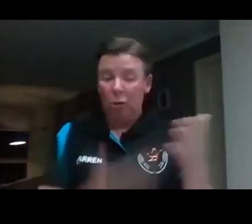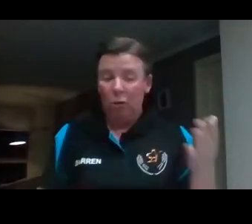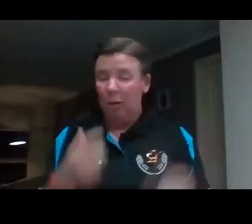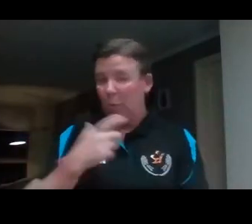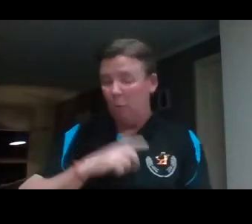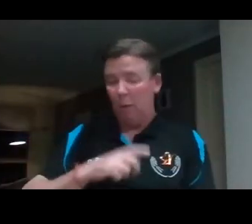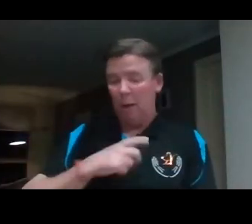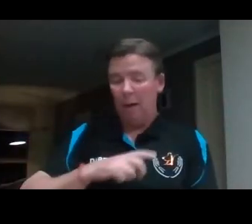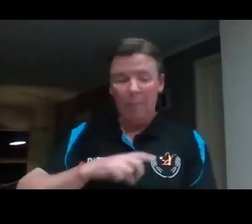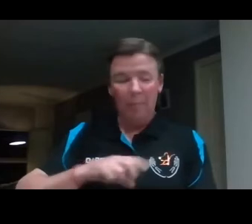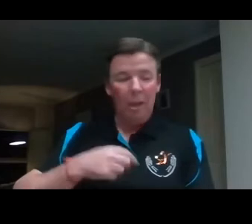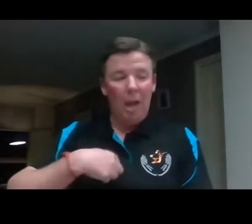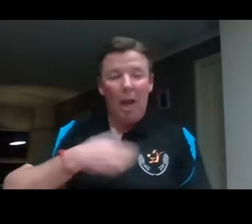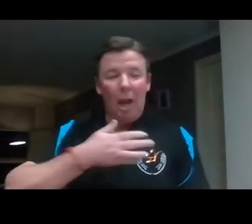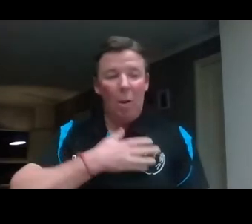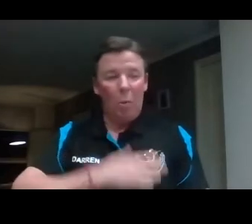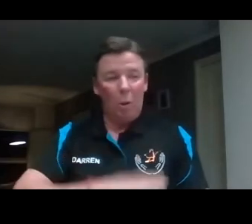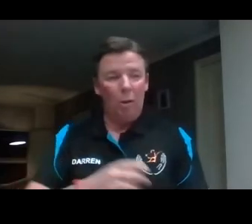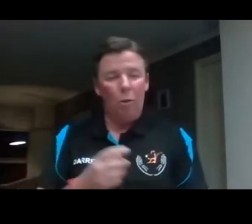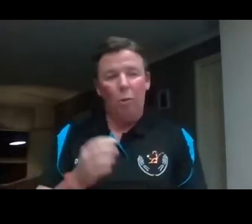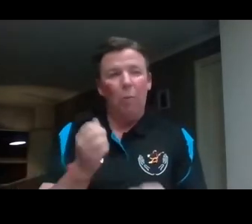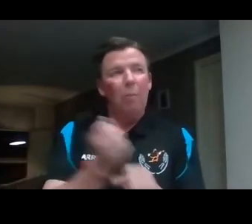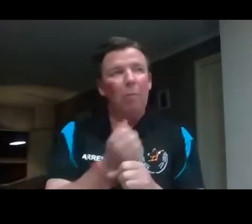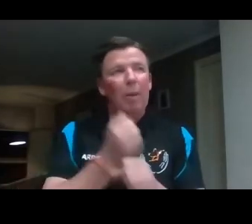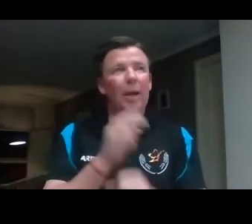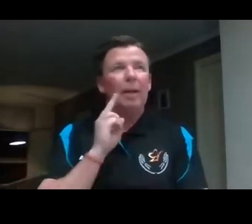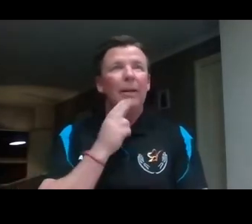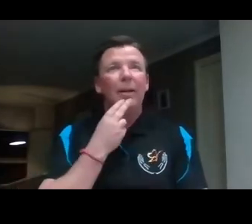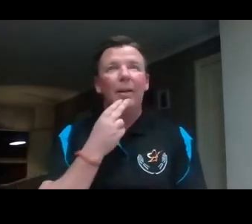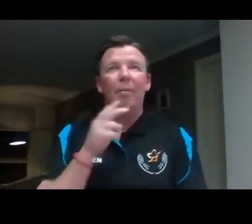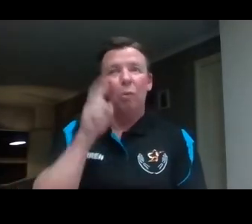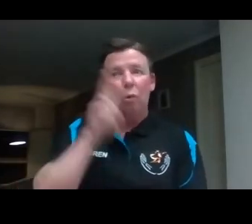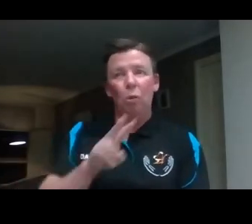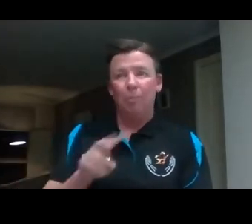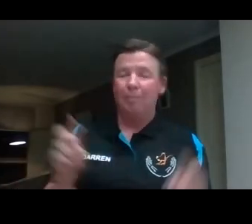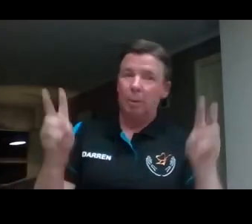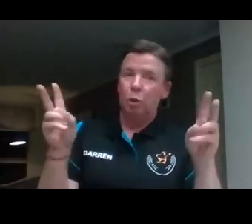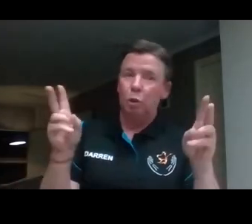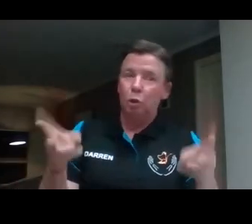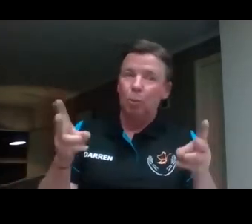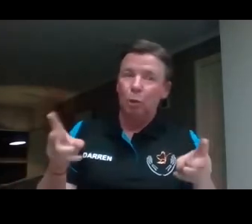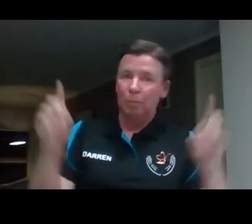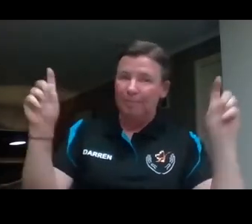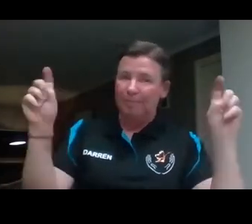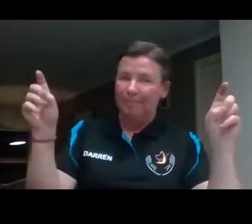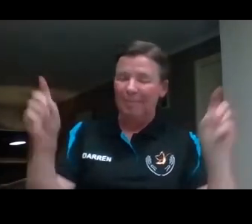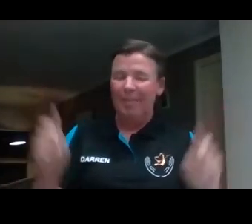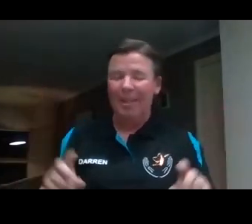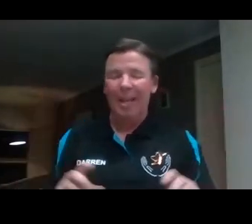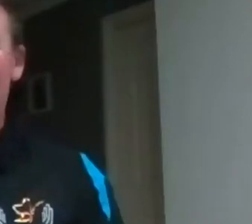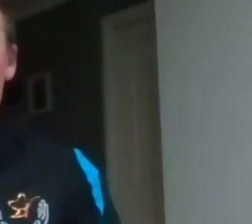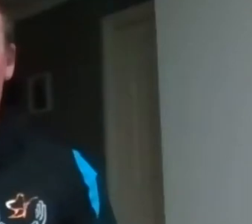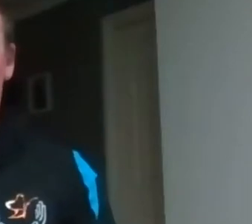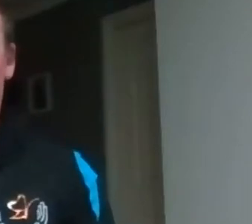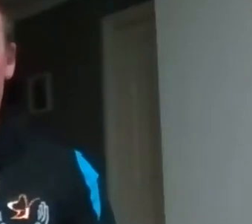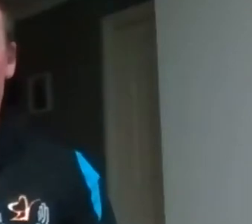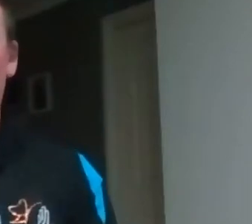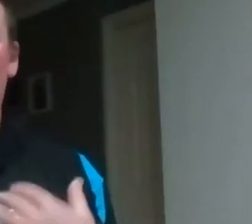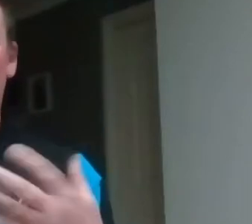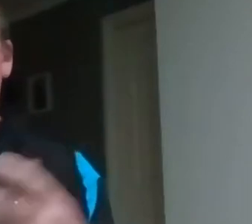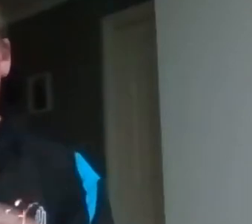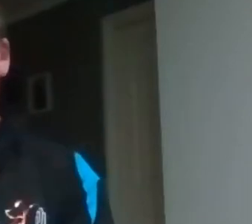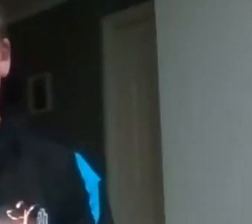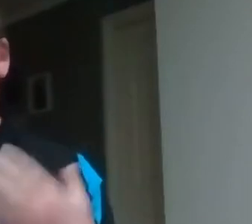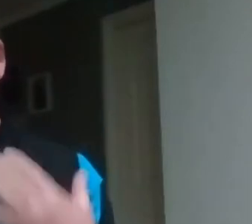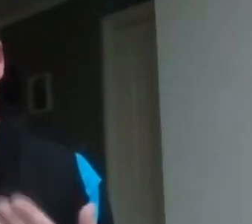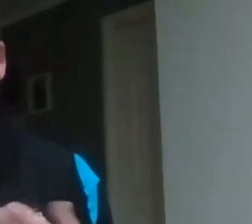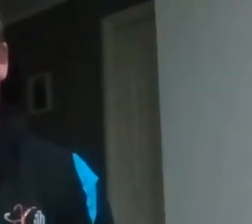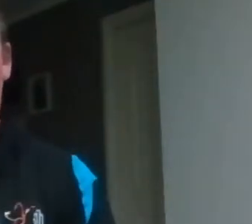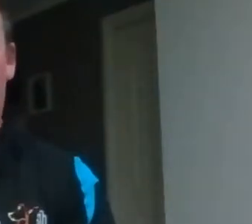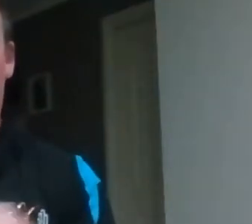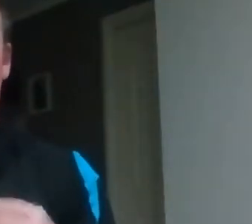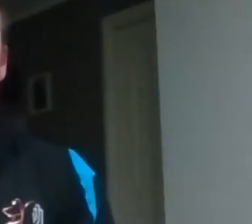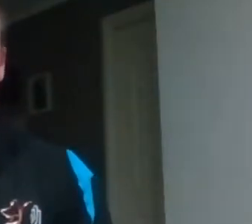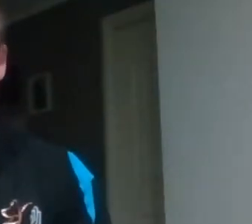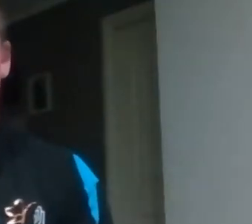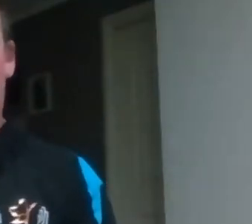I wrote my book because I want to make Deaf look "cool" because many